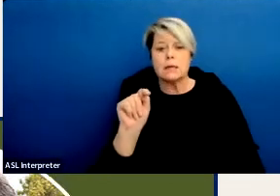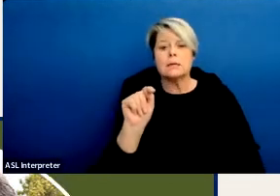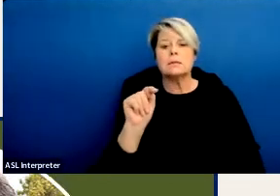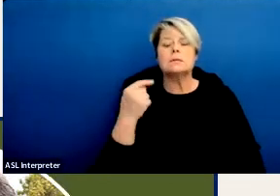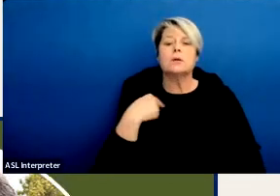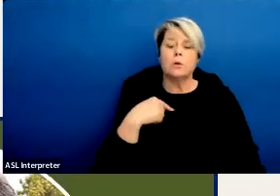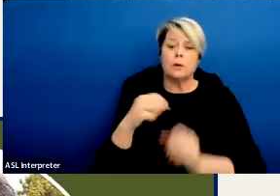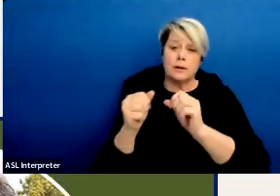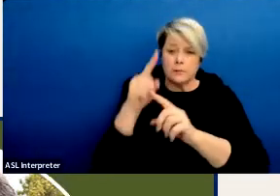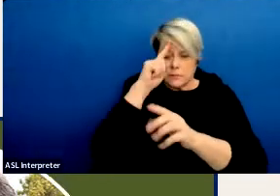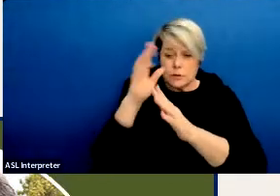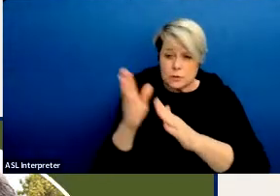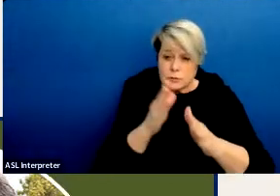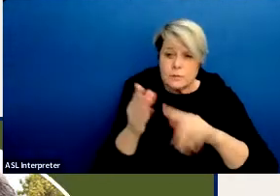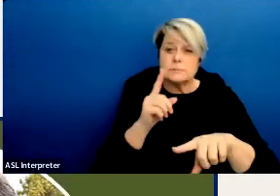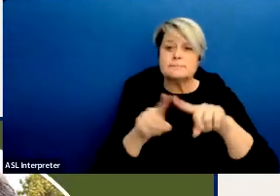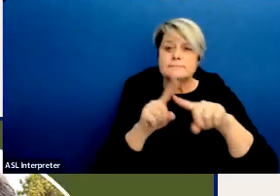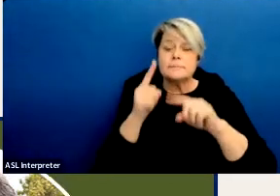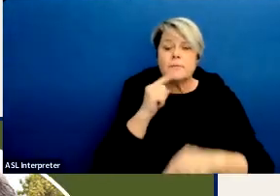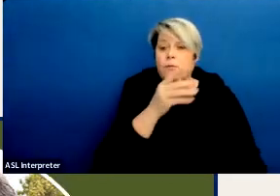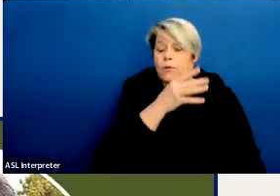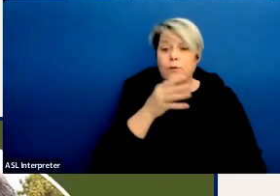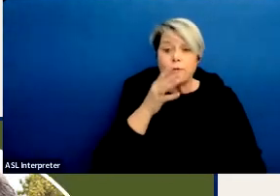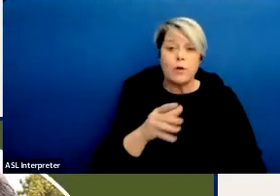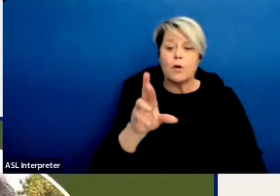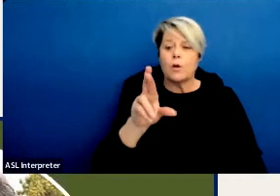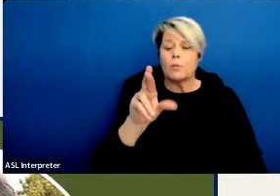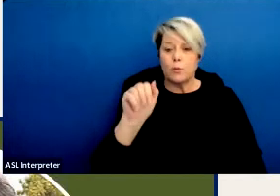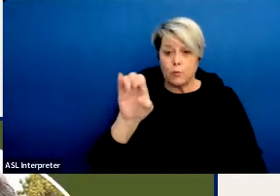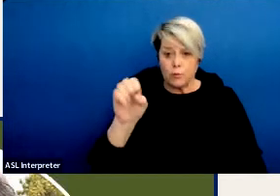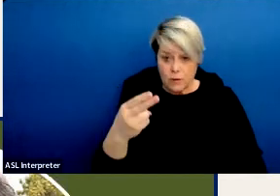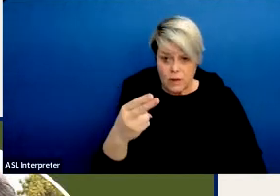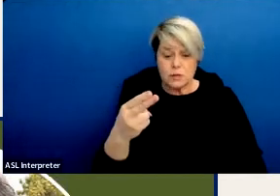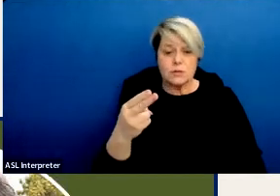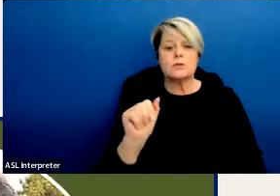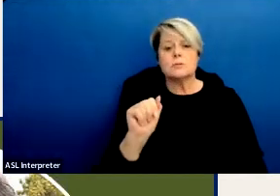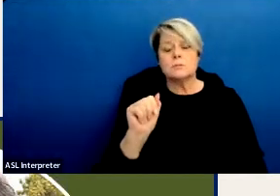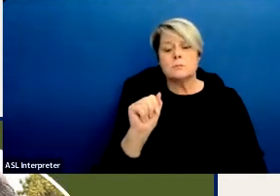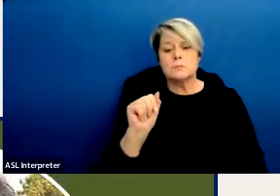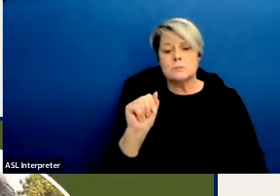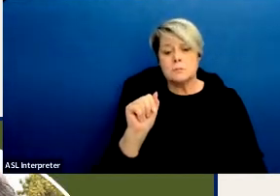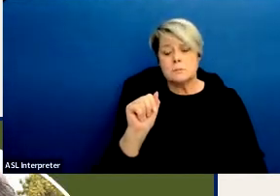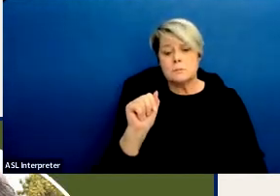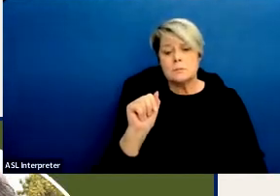institute, which is part of CAST. We have market and subsidize toolkit, marketing strategies for farmers